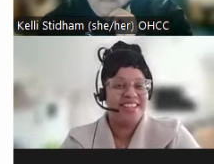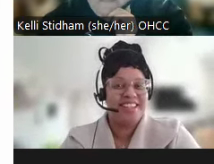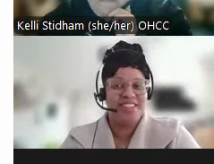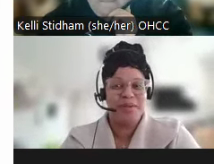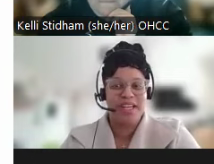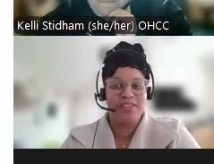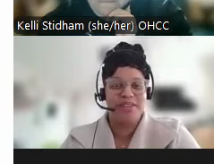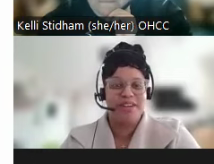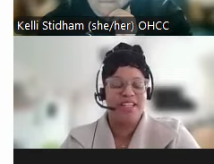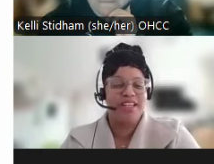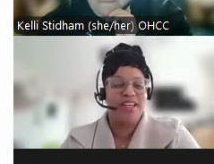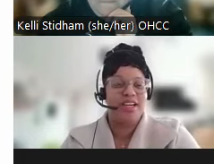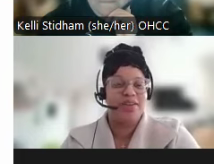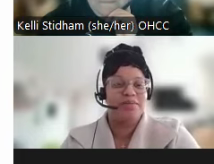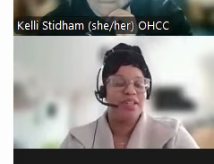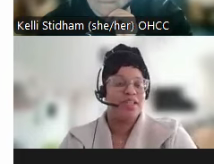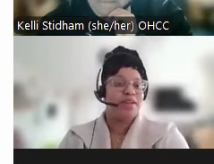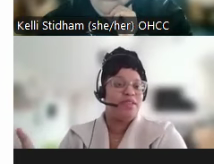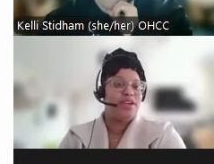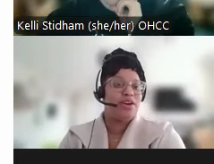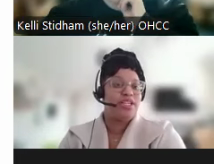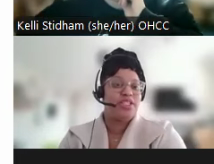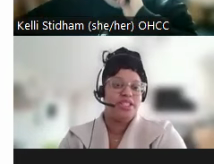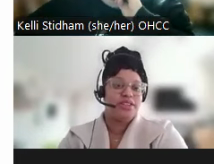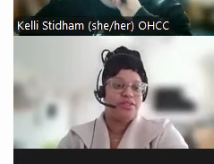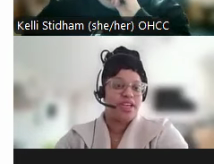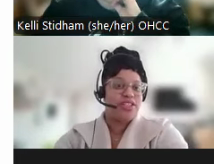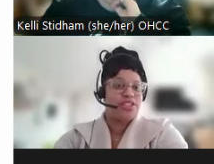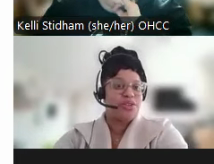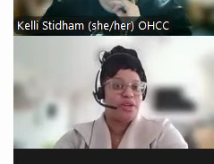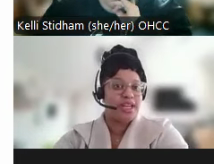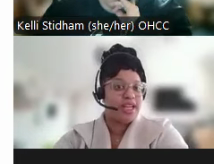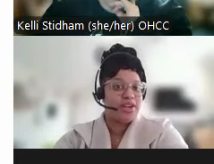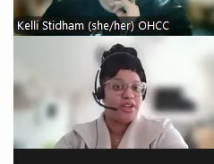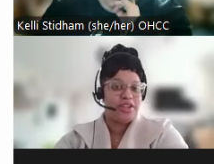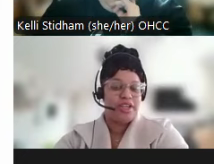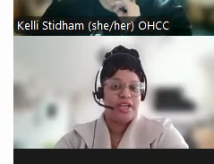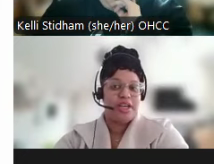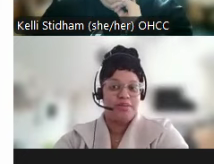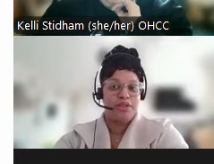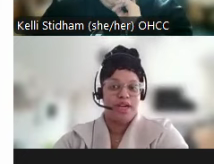U, good morning everyone. Um, I'm the